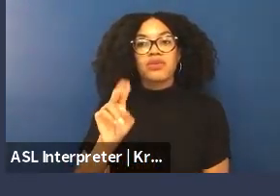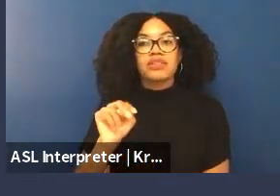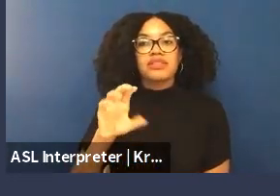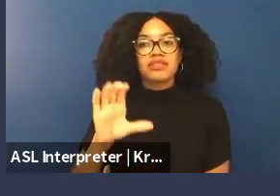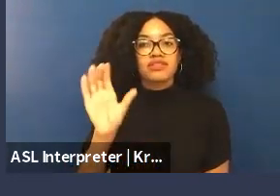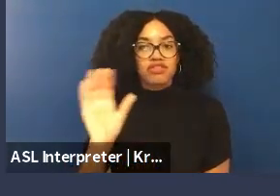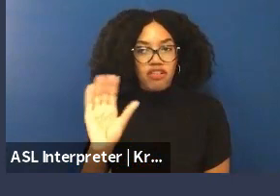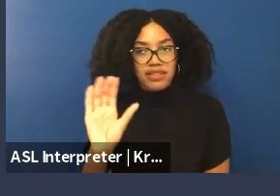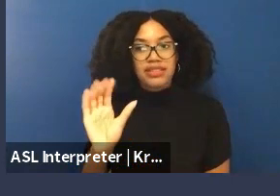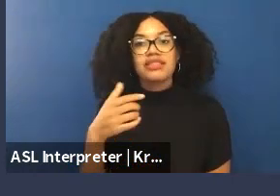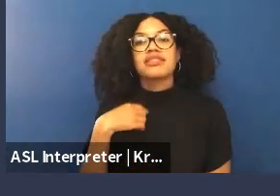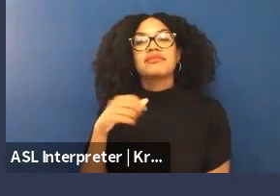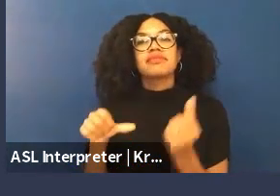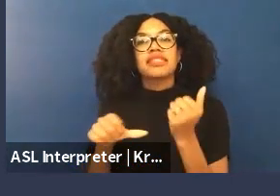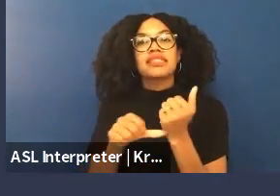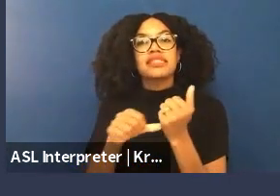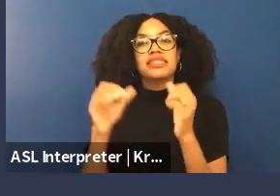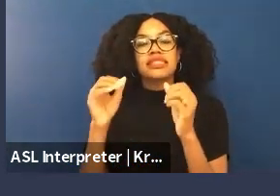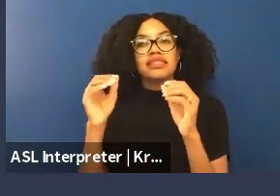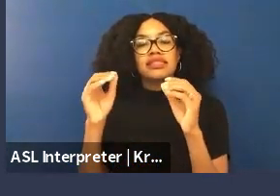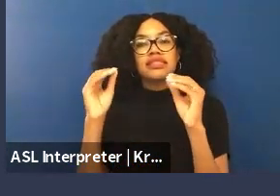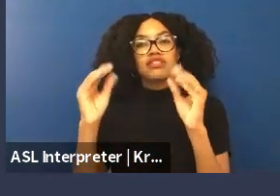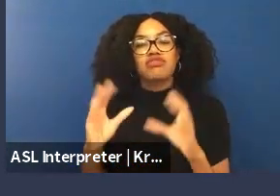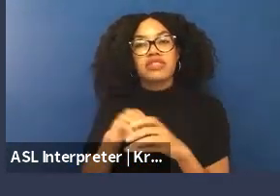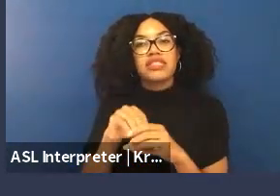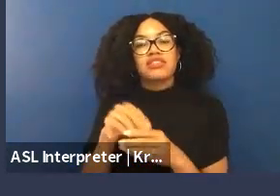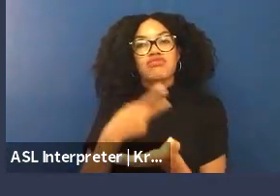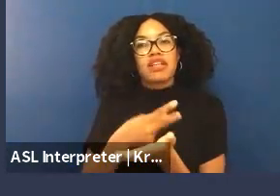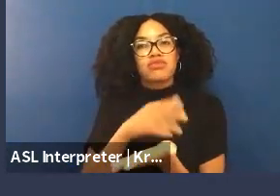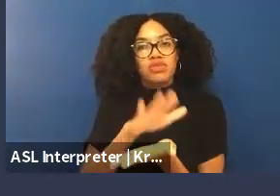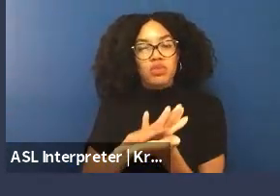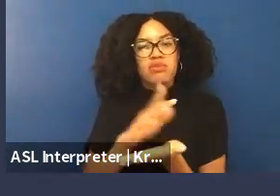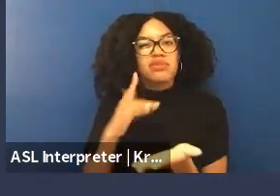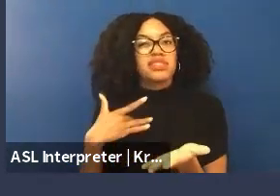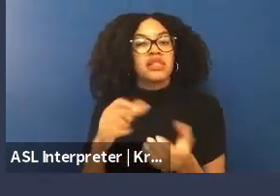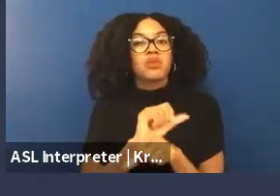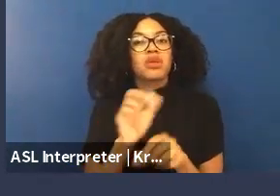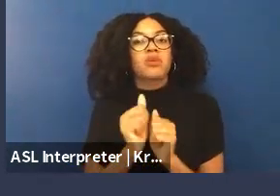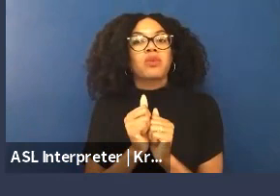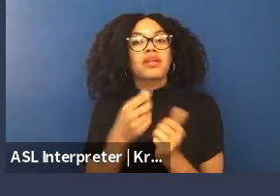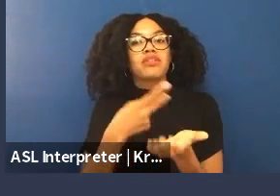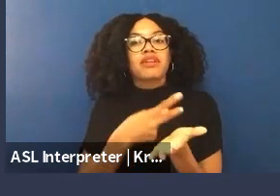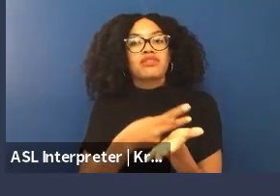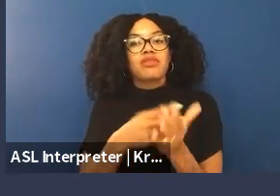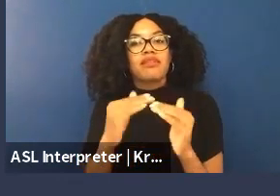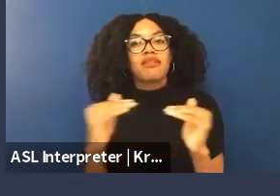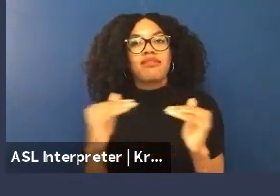In this capacity I work with graduate level writers teaching them writing-focused classes